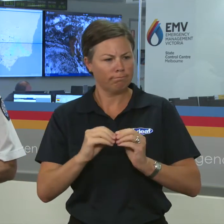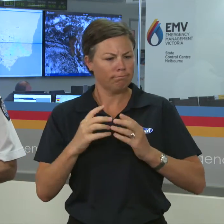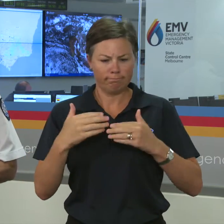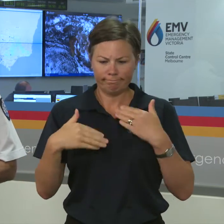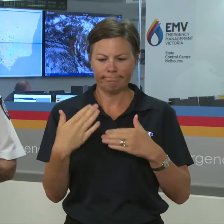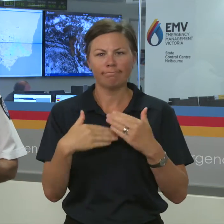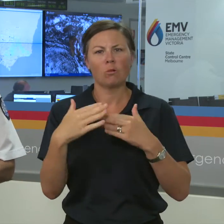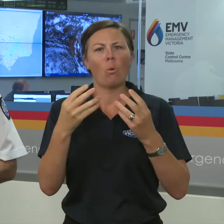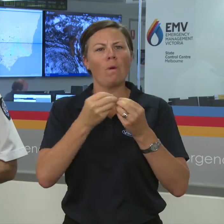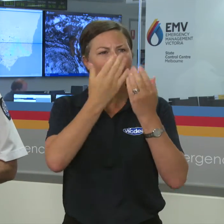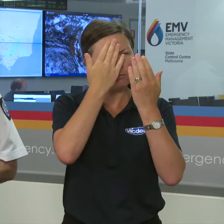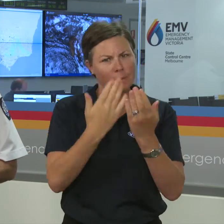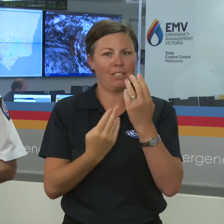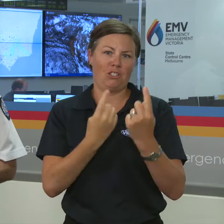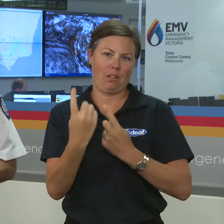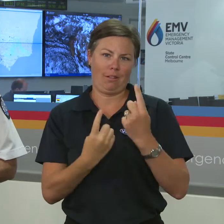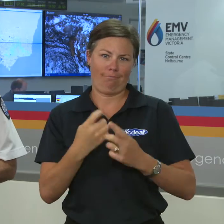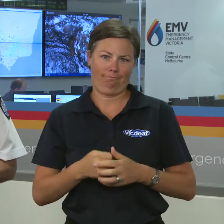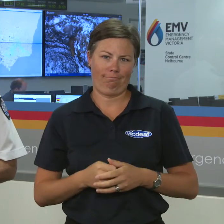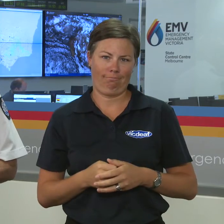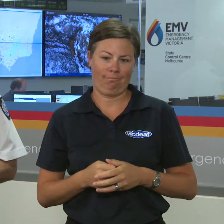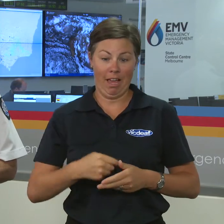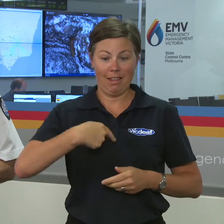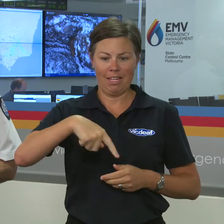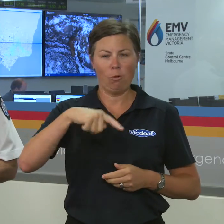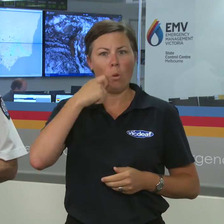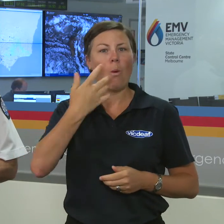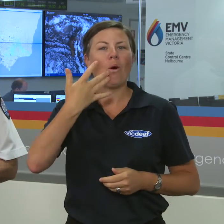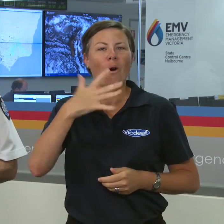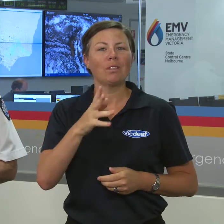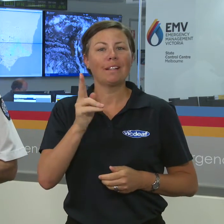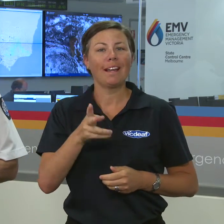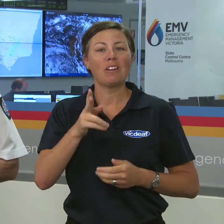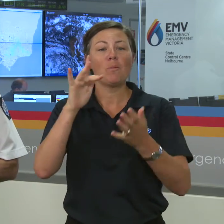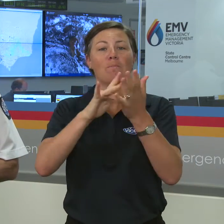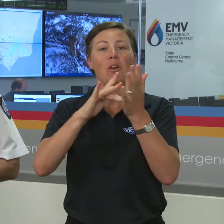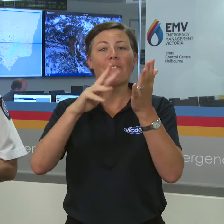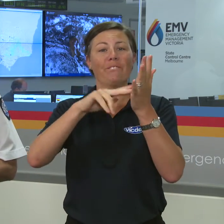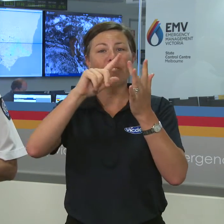Now this week we’re back into hot weather. Central Victoria will maintain a very hot week.